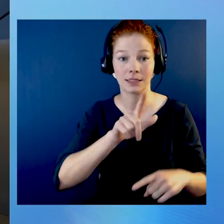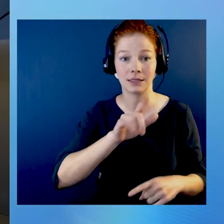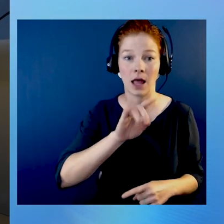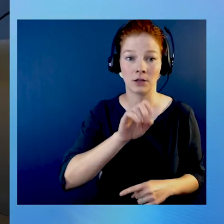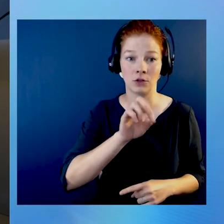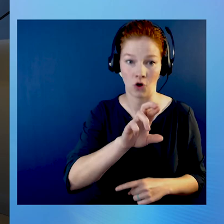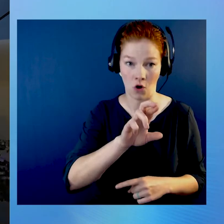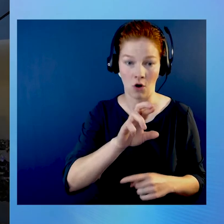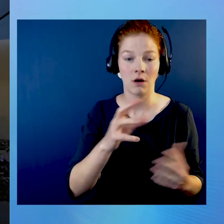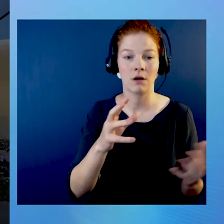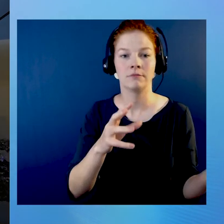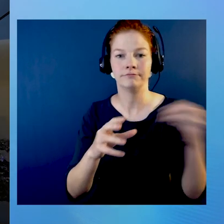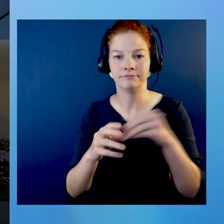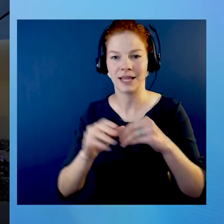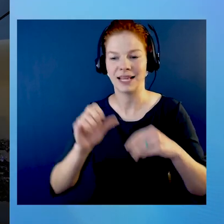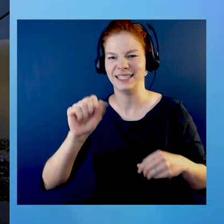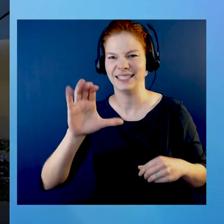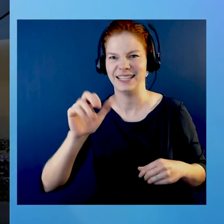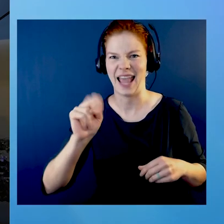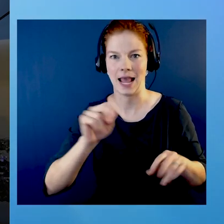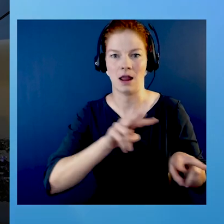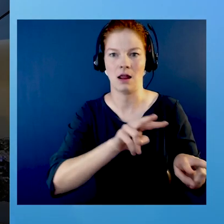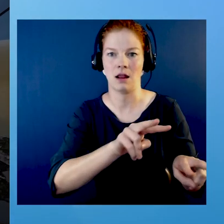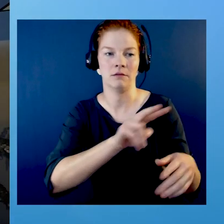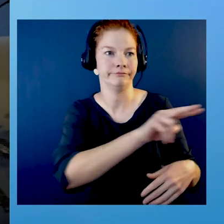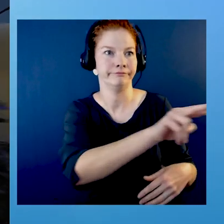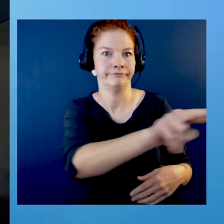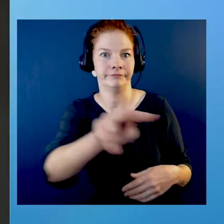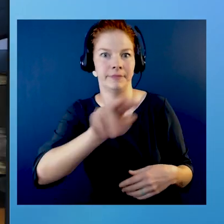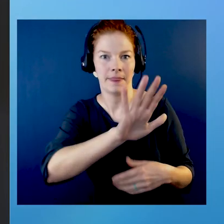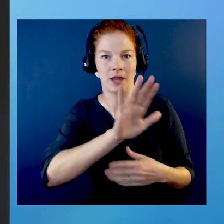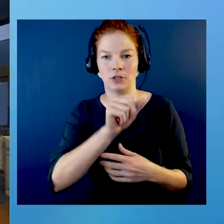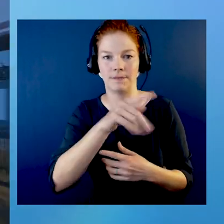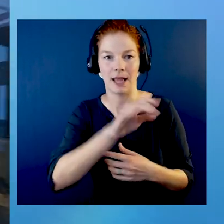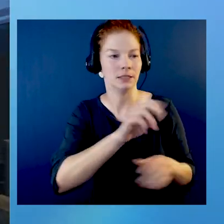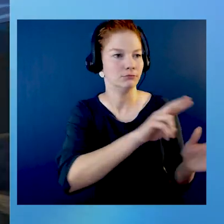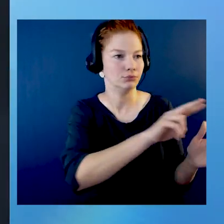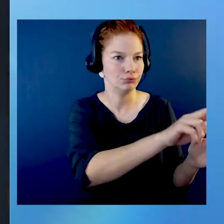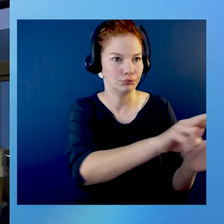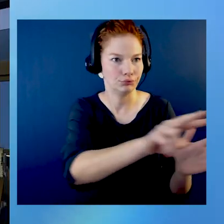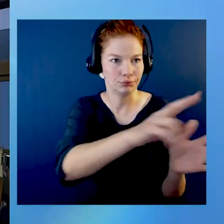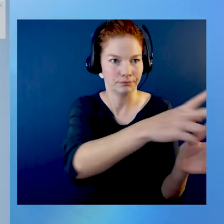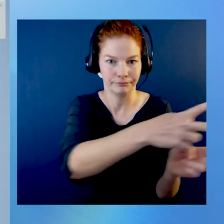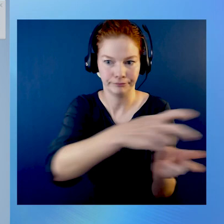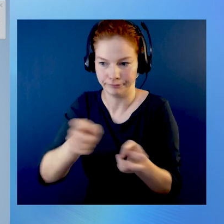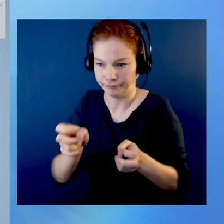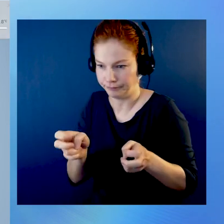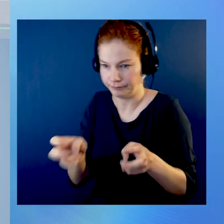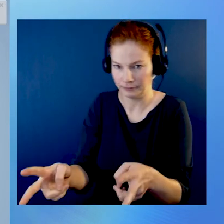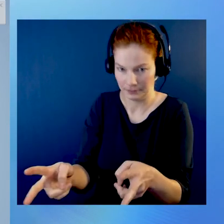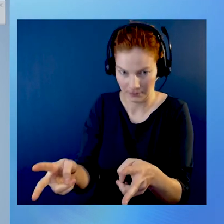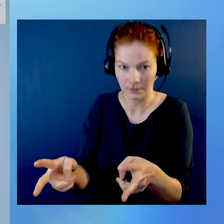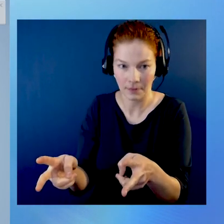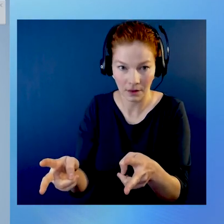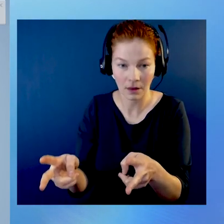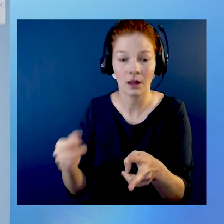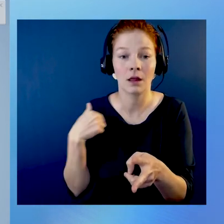incorporate a Lidar scan of the space. In addition, we put in a number of building sensors scattered through the digital environment that we mentioned earlier,